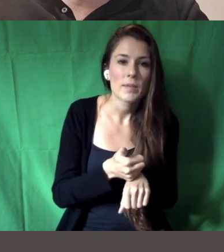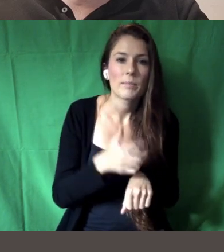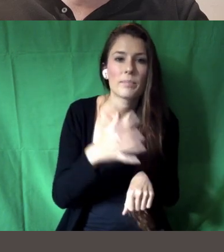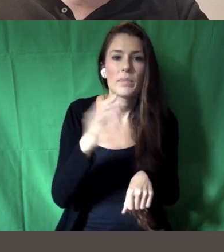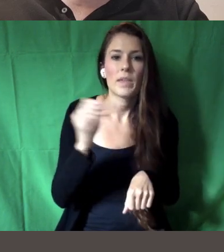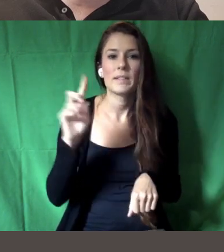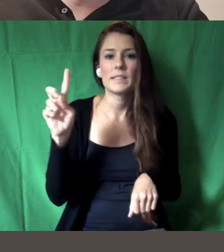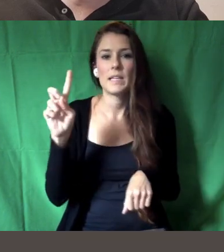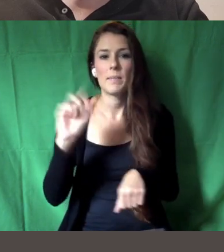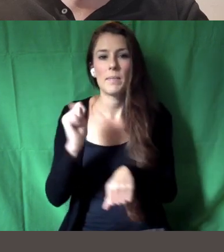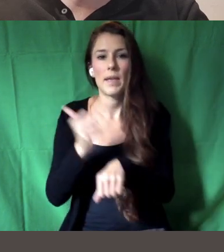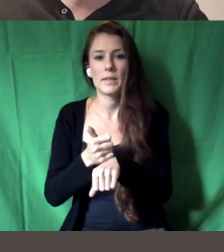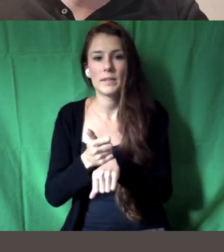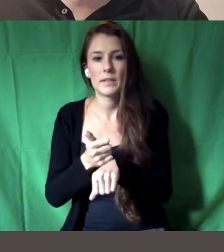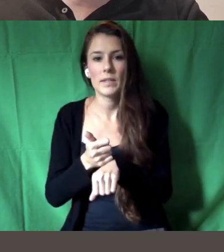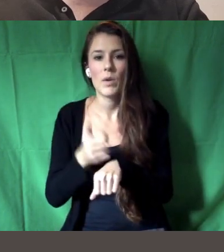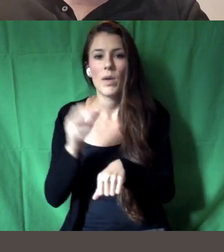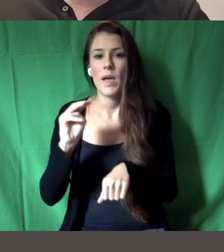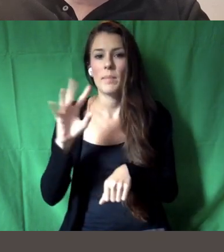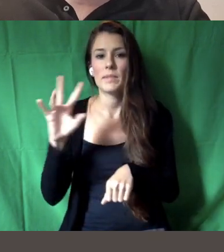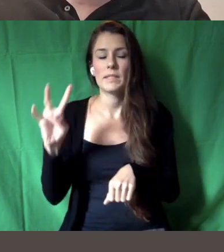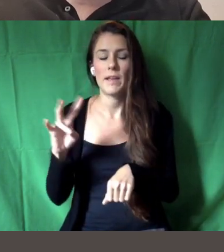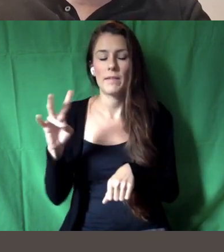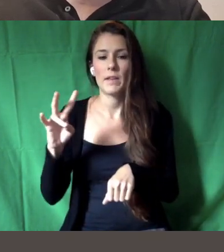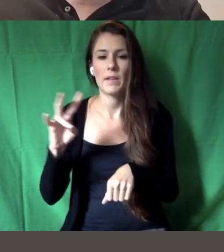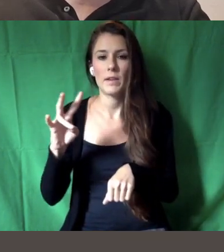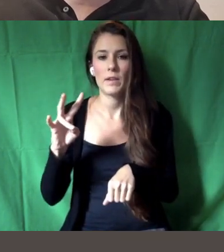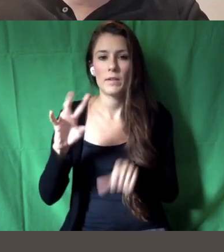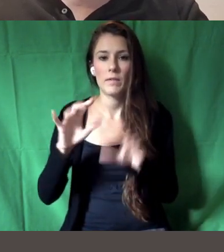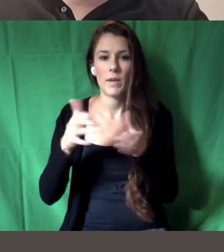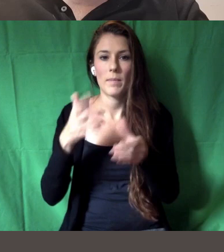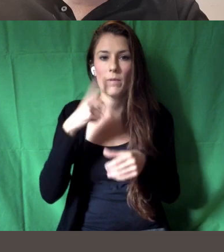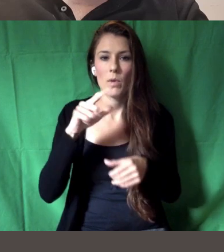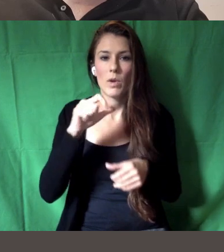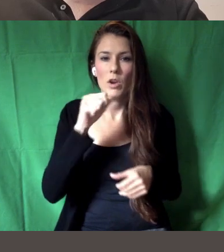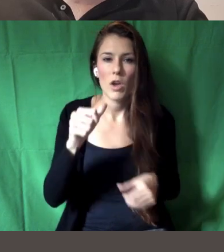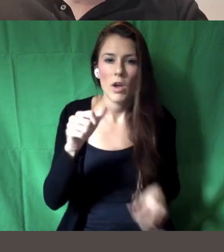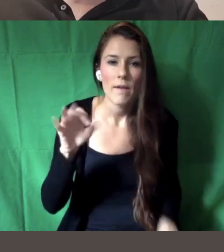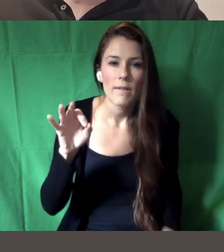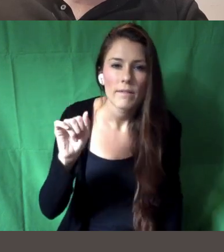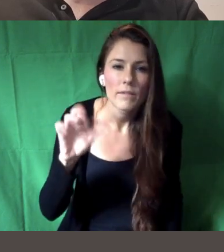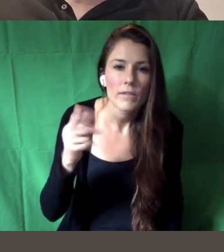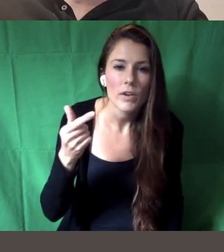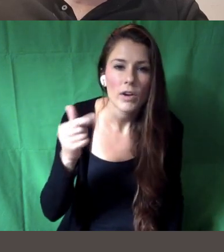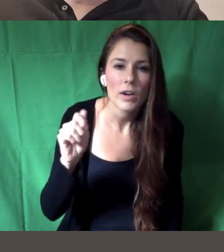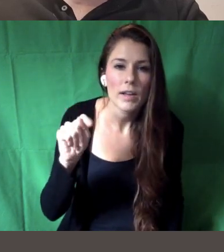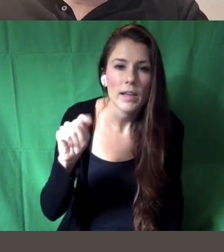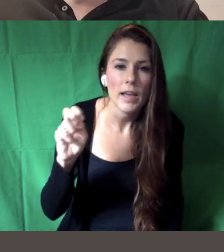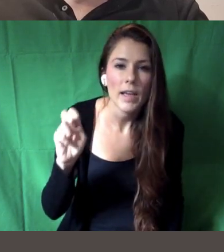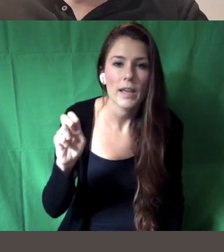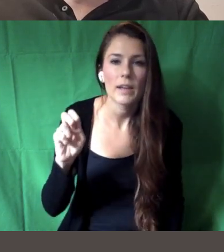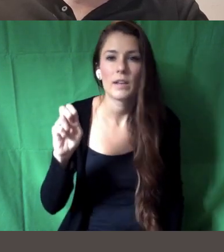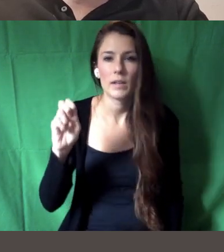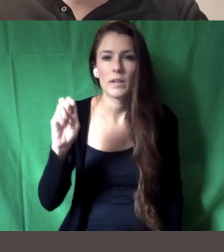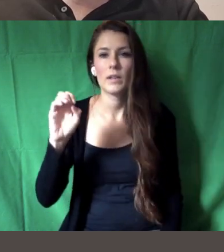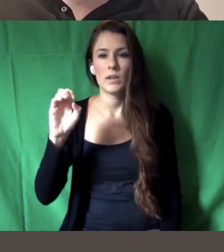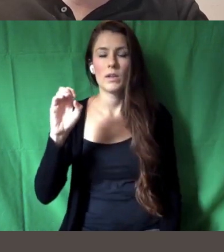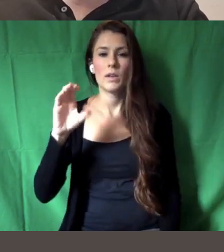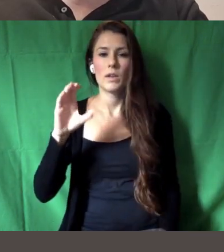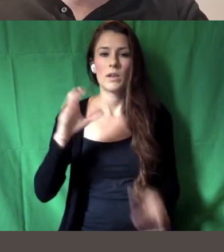based in M7 family for non-Fargate regular containers or Kubernetes containers clusters.